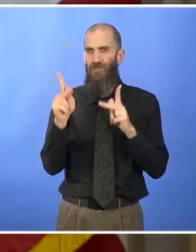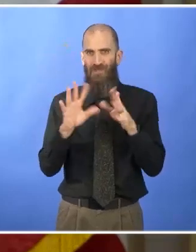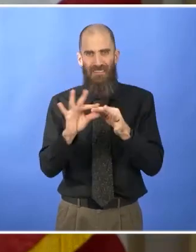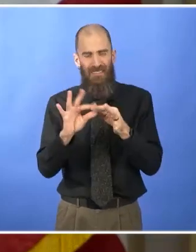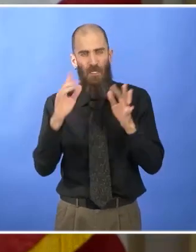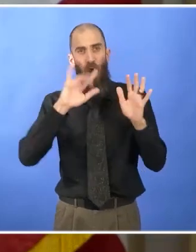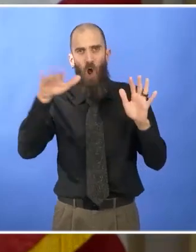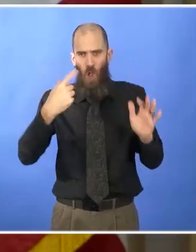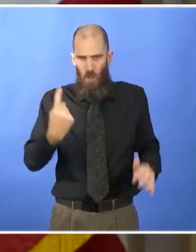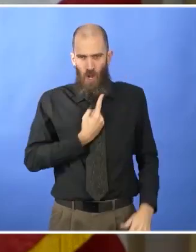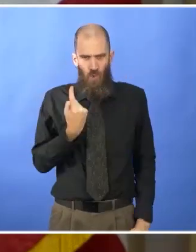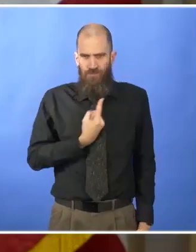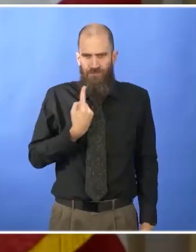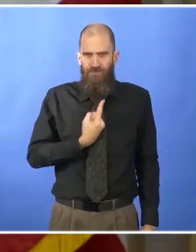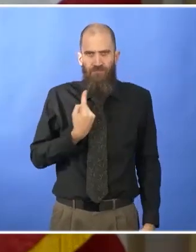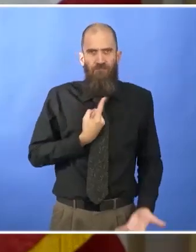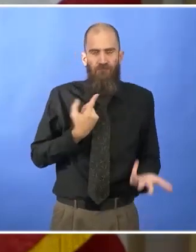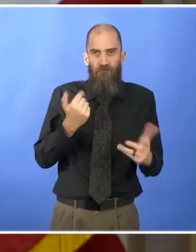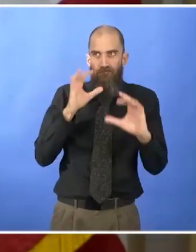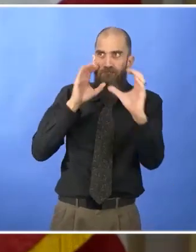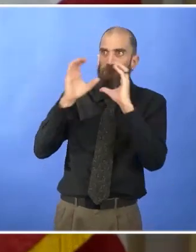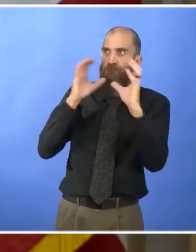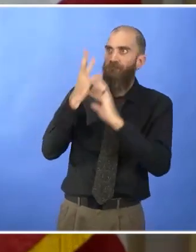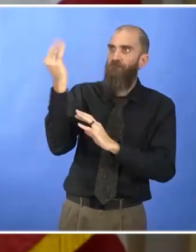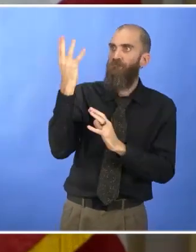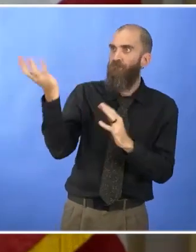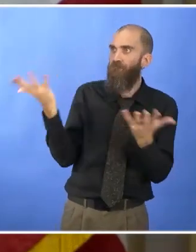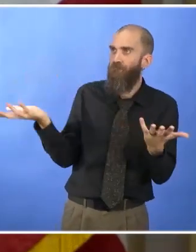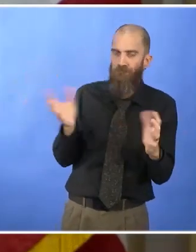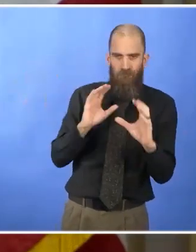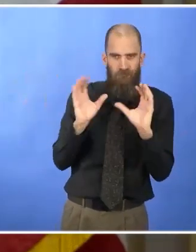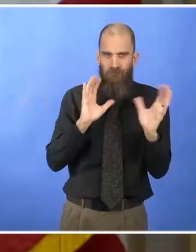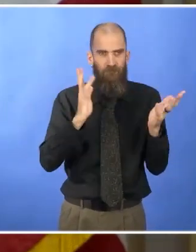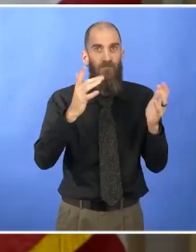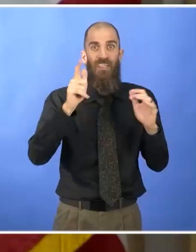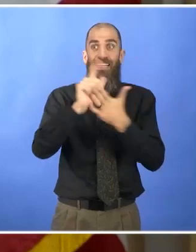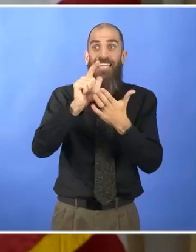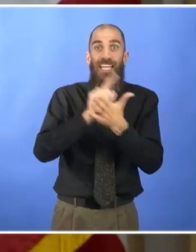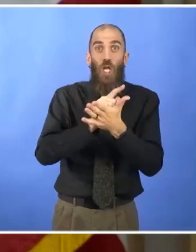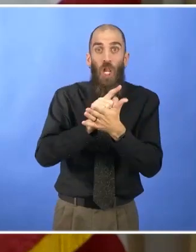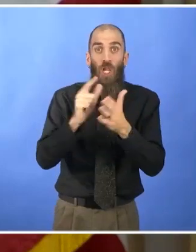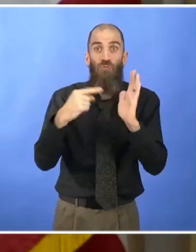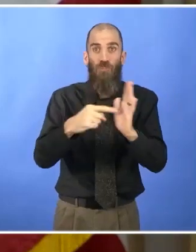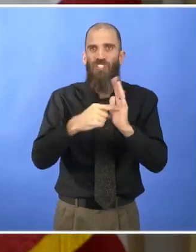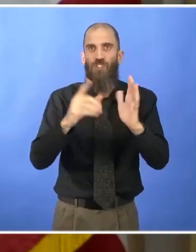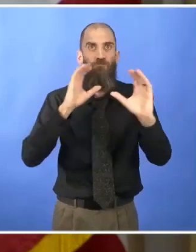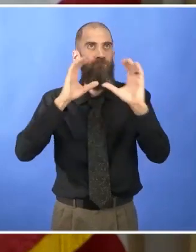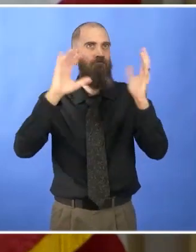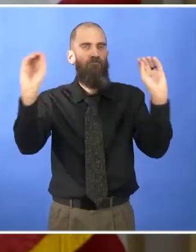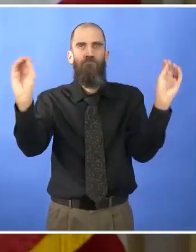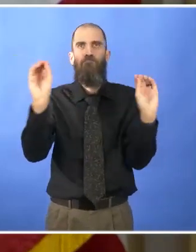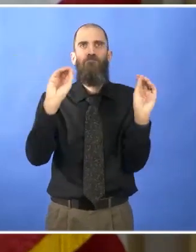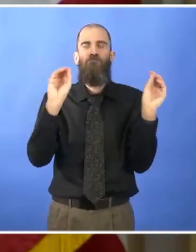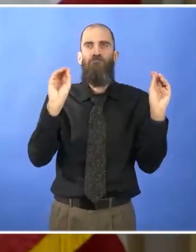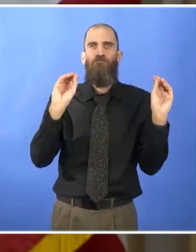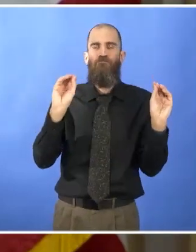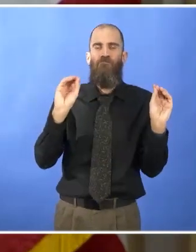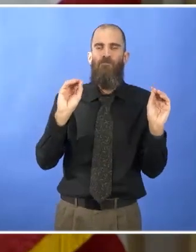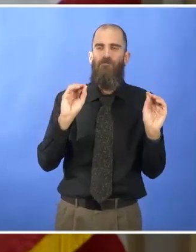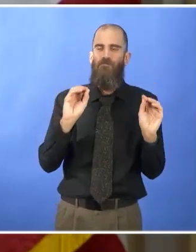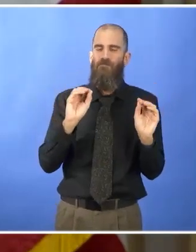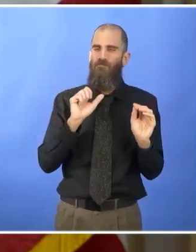PRISON. THIS IS NOT RIGHT. IT ENDS RIGHT HERE, TODAY.